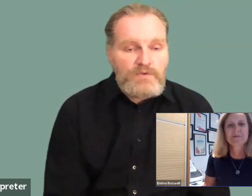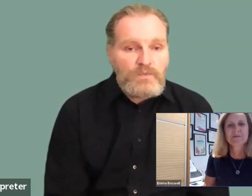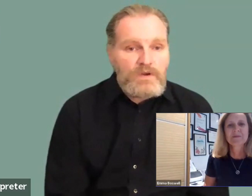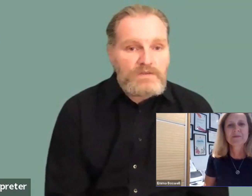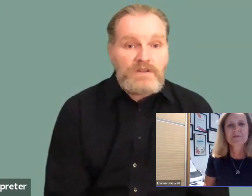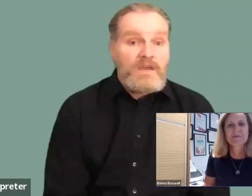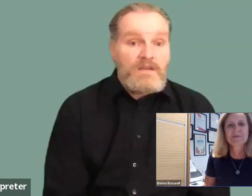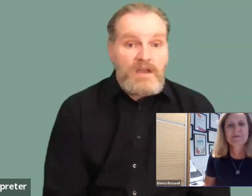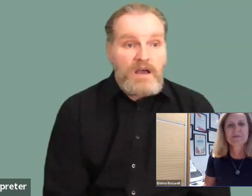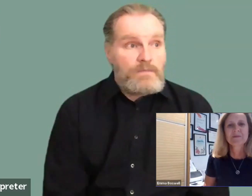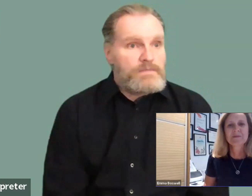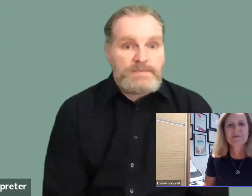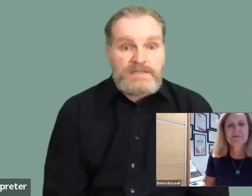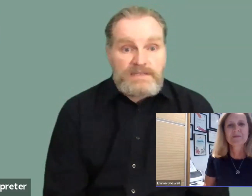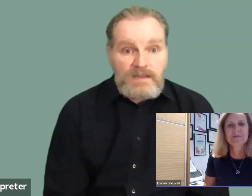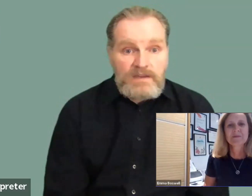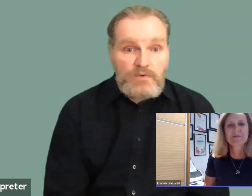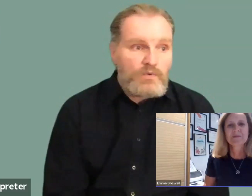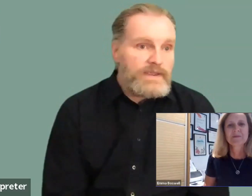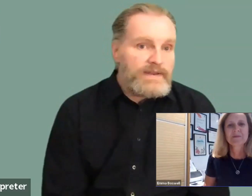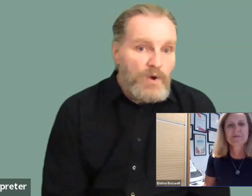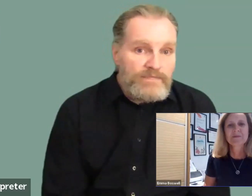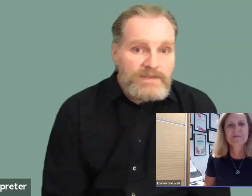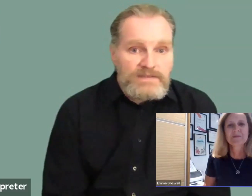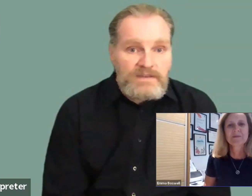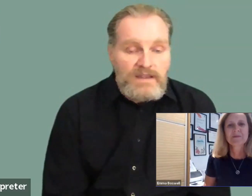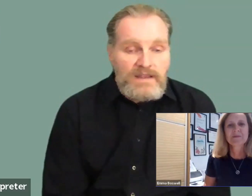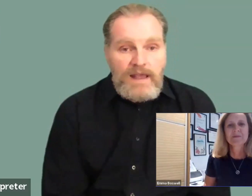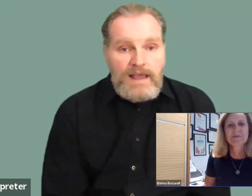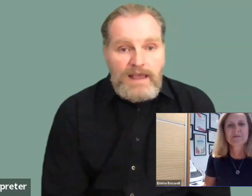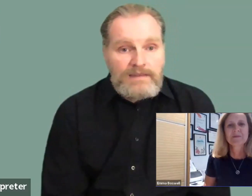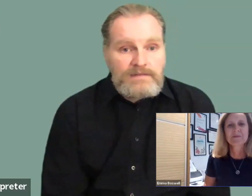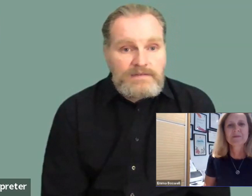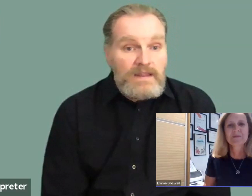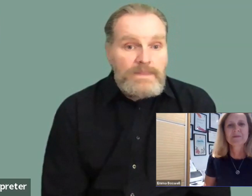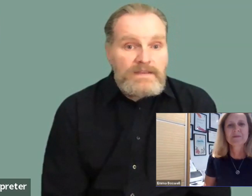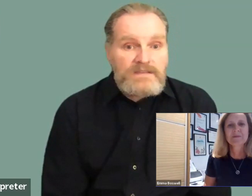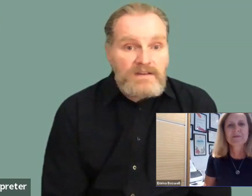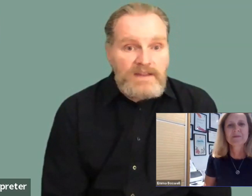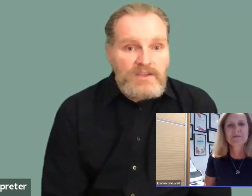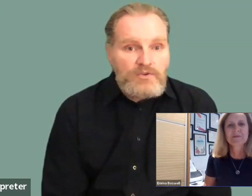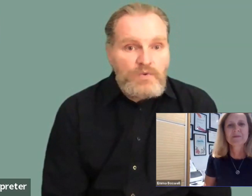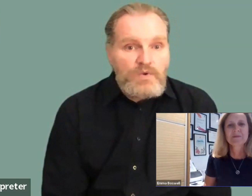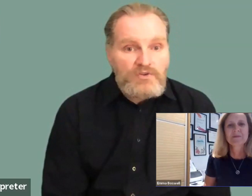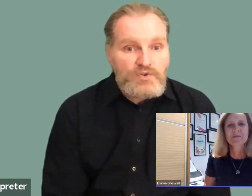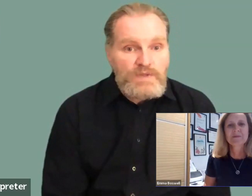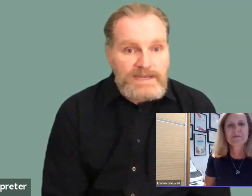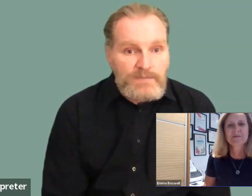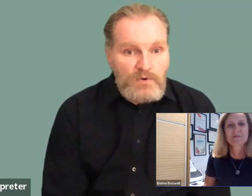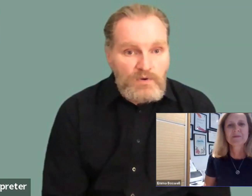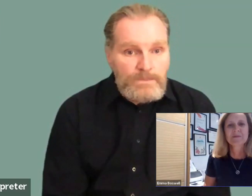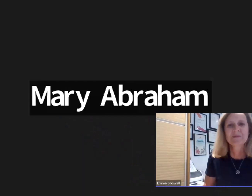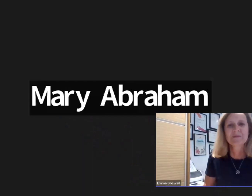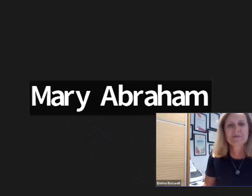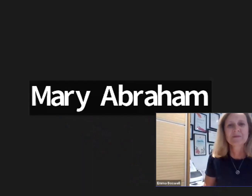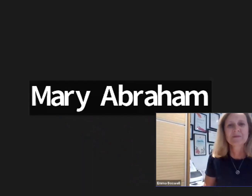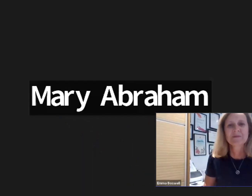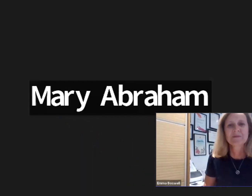and you've worked, perhaps in design or in an office, then suddenly, you can't do that anymore,